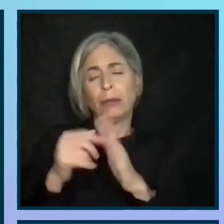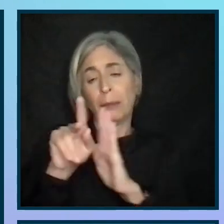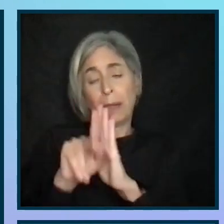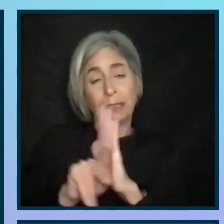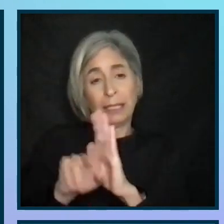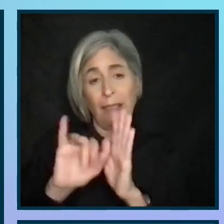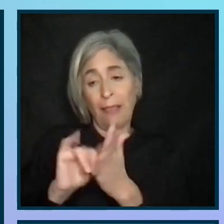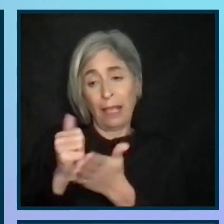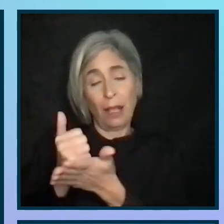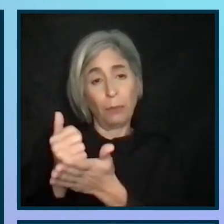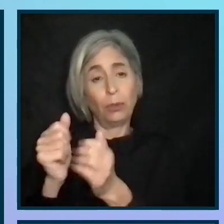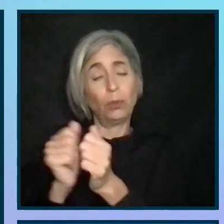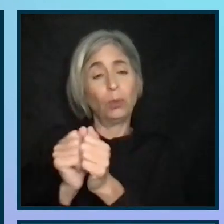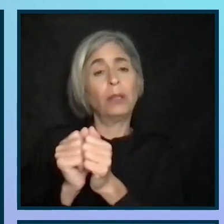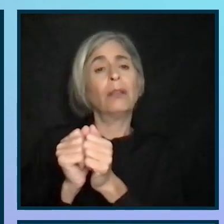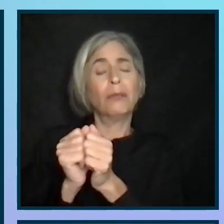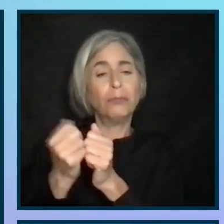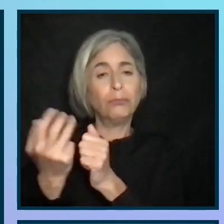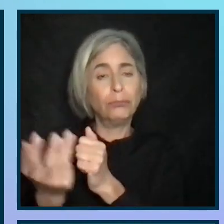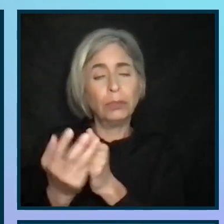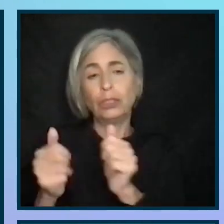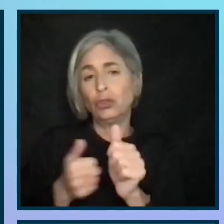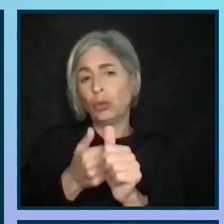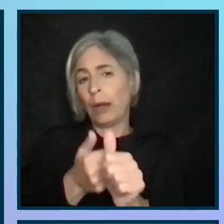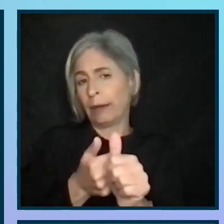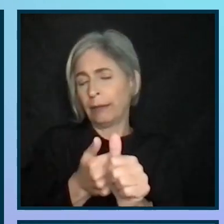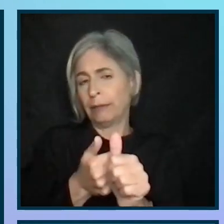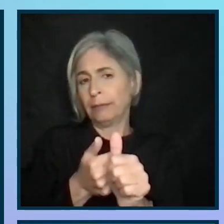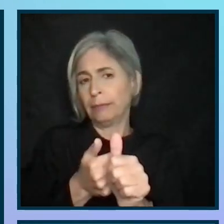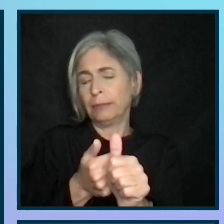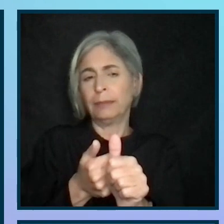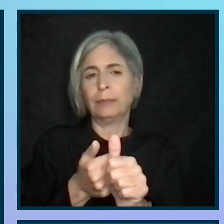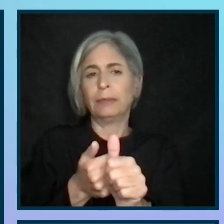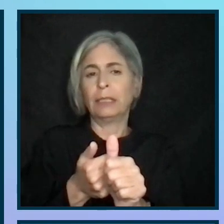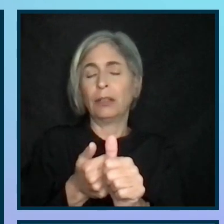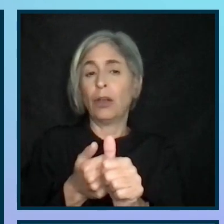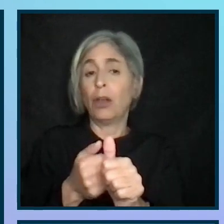with tracking how you're adhering to that. But one of the most important things